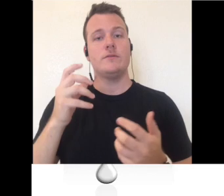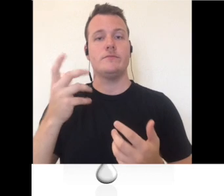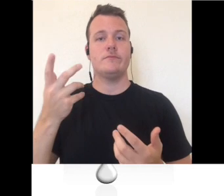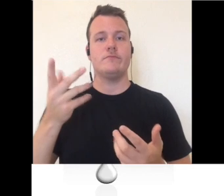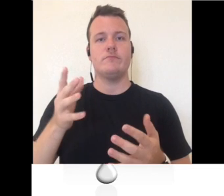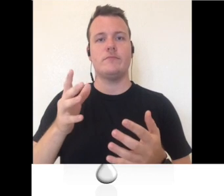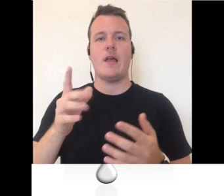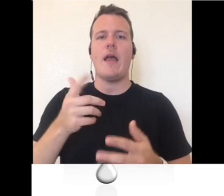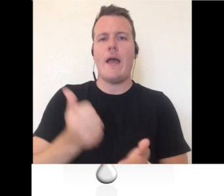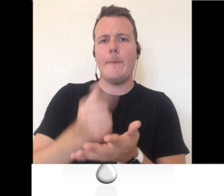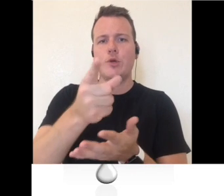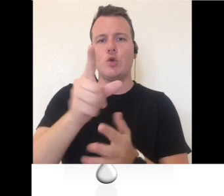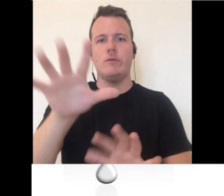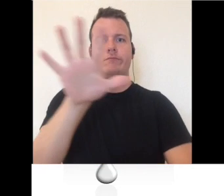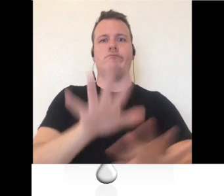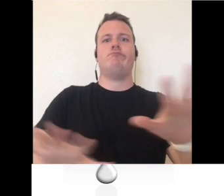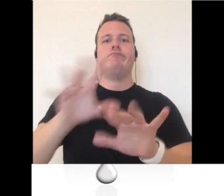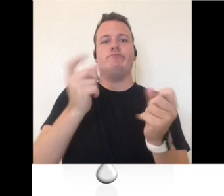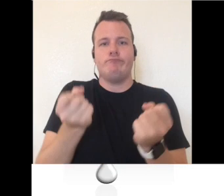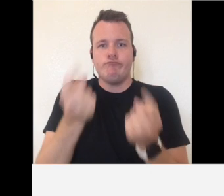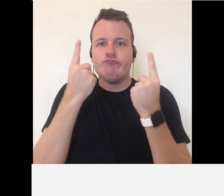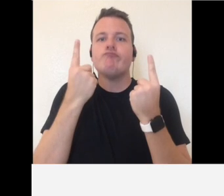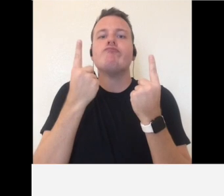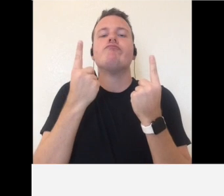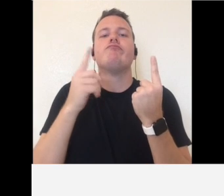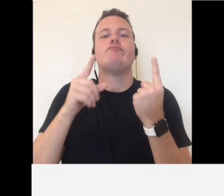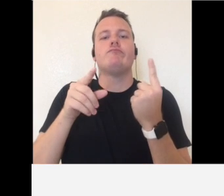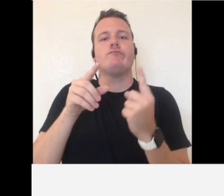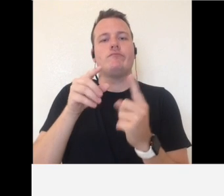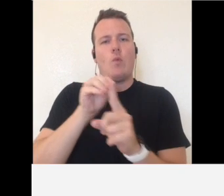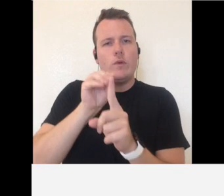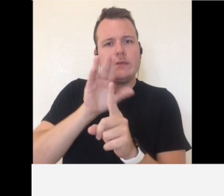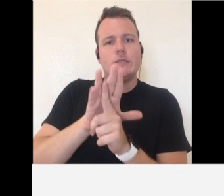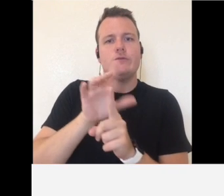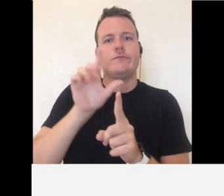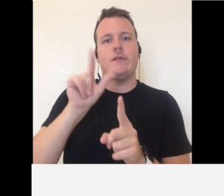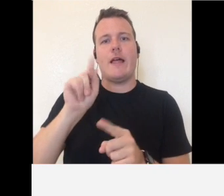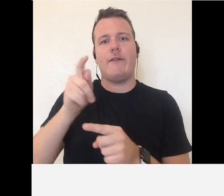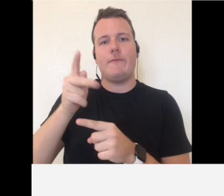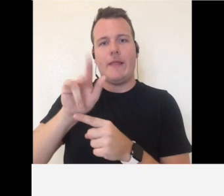to orient you a little bit to Live Plan, there's a little video that we have that